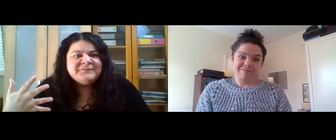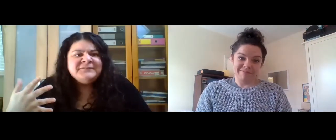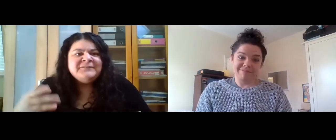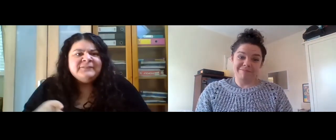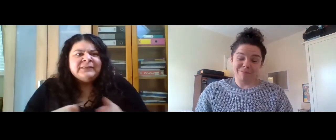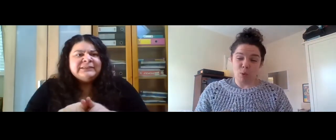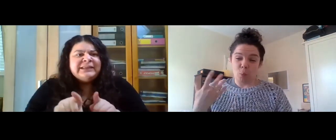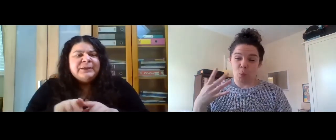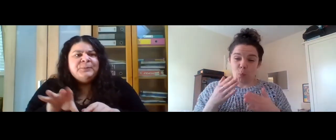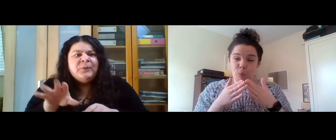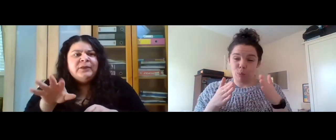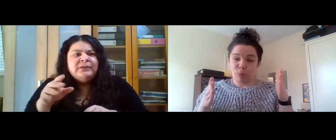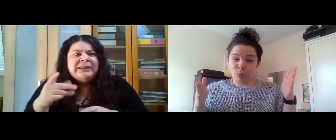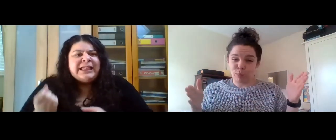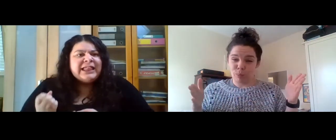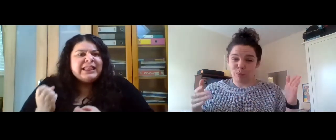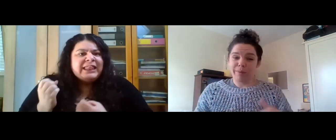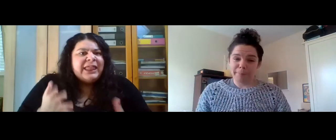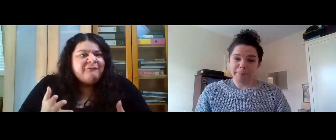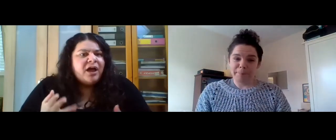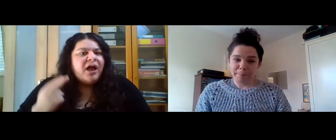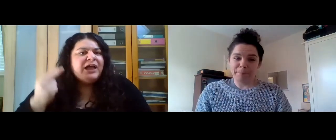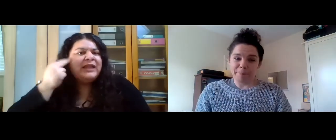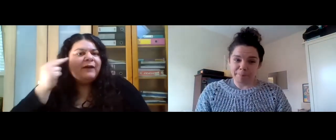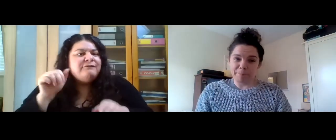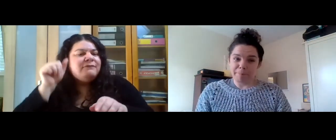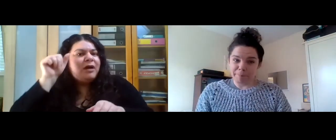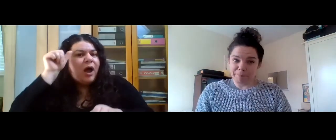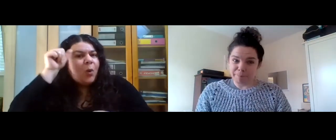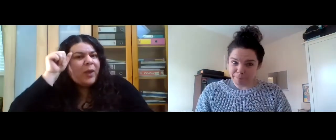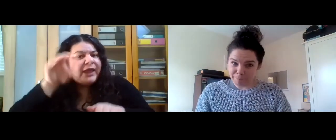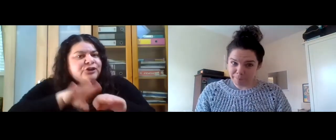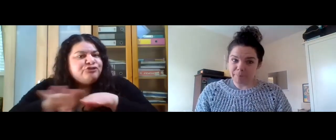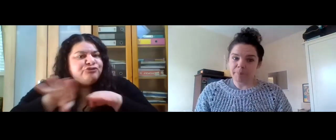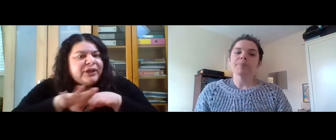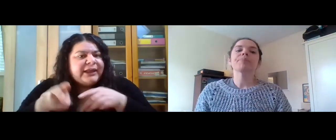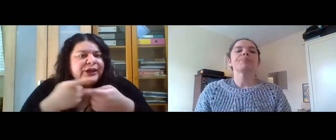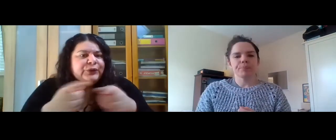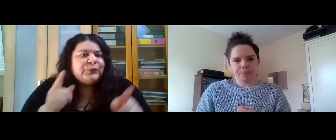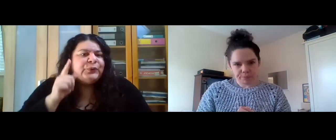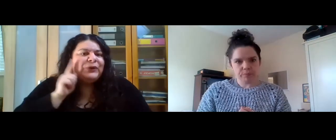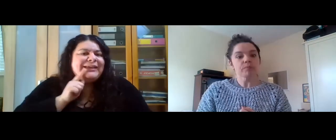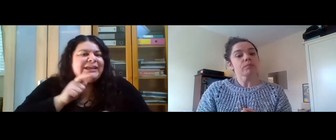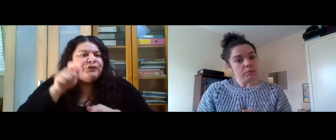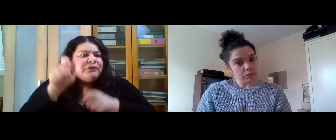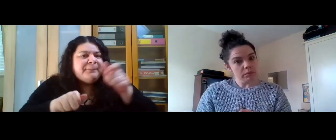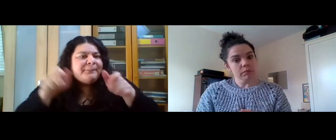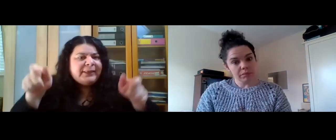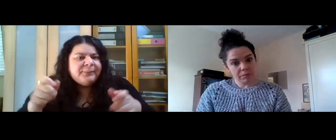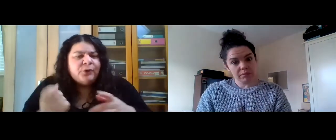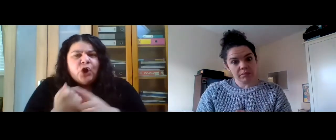I also deliver Deaf awareness training to hearing people, to help them learn and understand